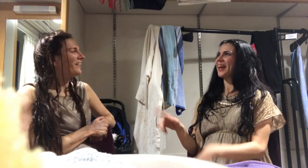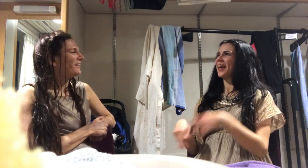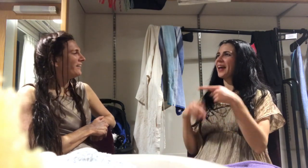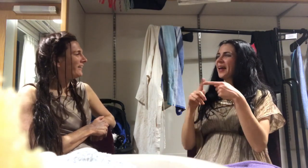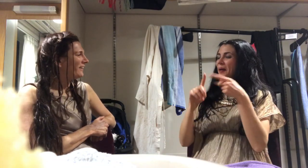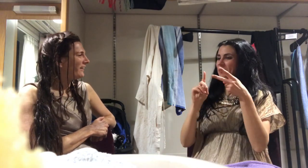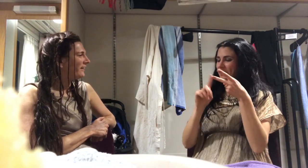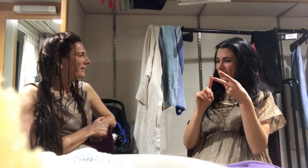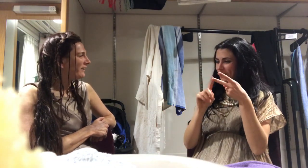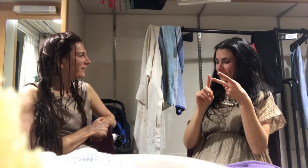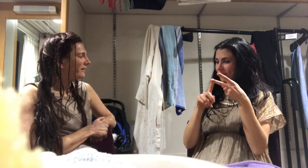The second one was...